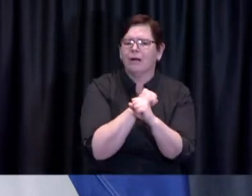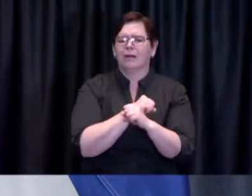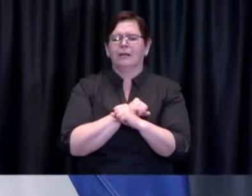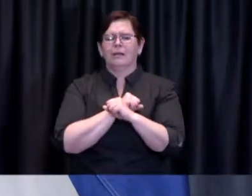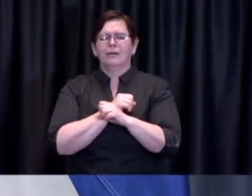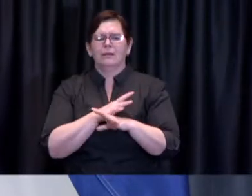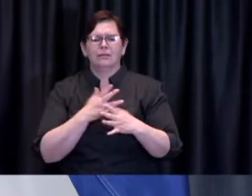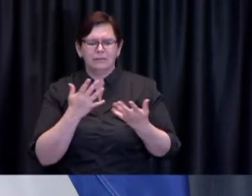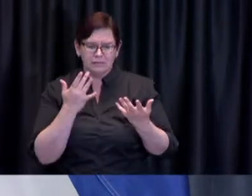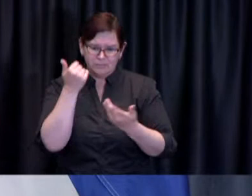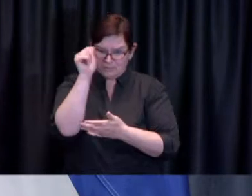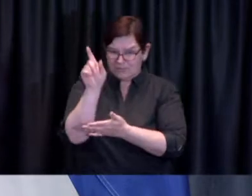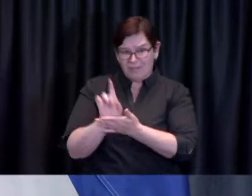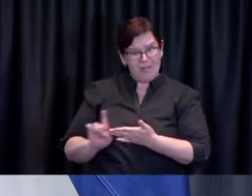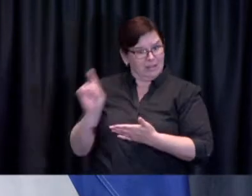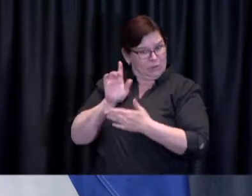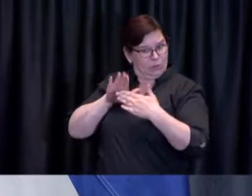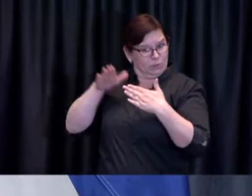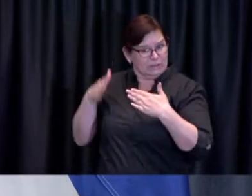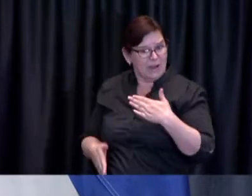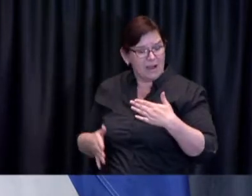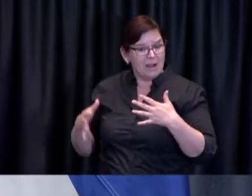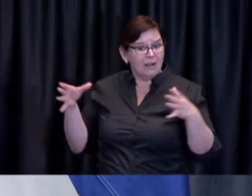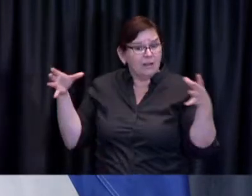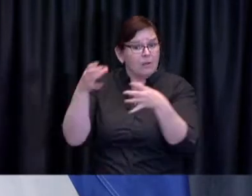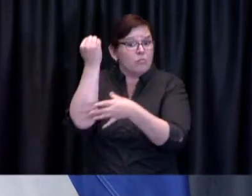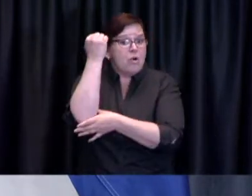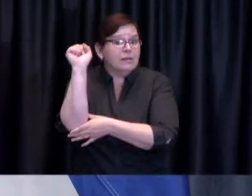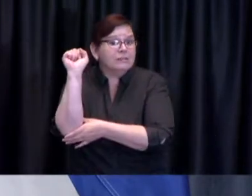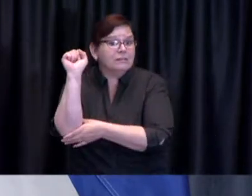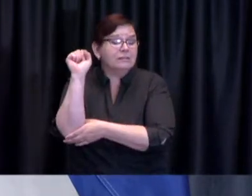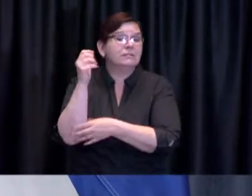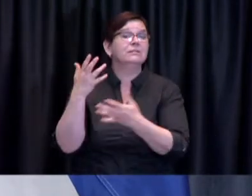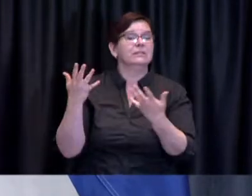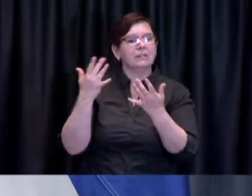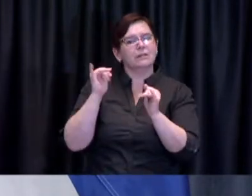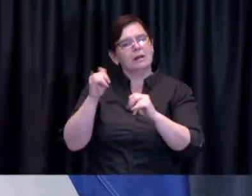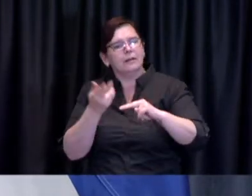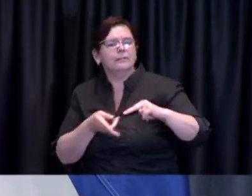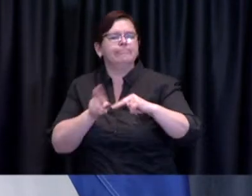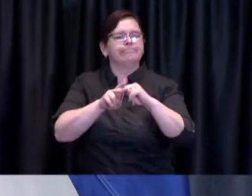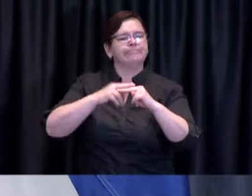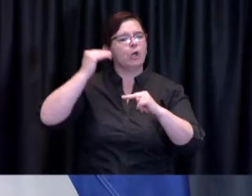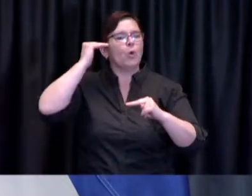gathered to protest and to raise awareness the vast majority of those protests were peaceful